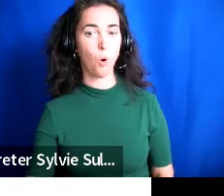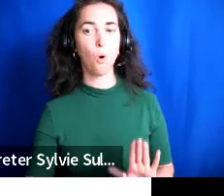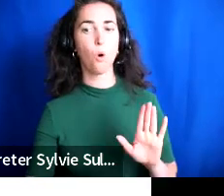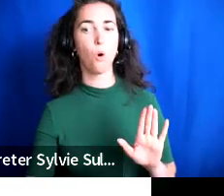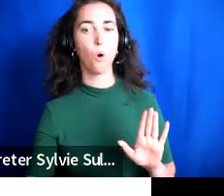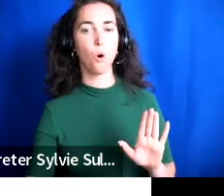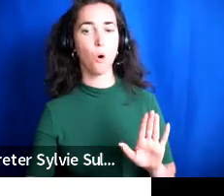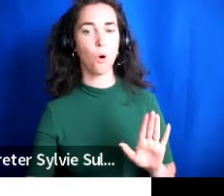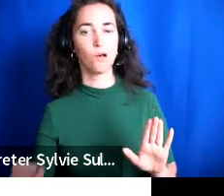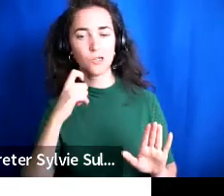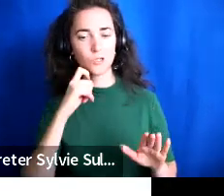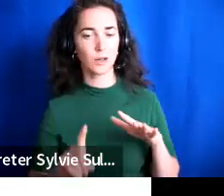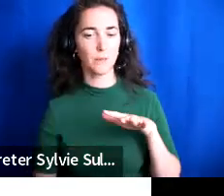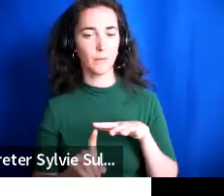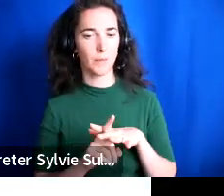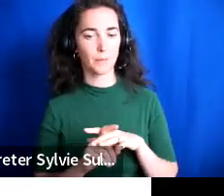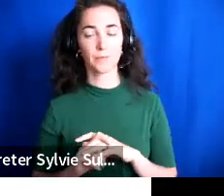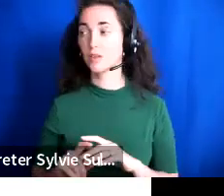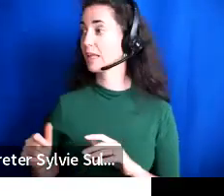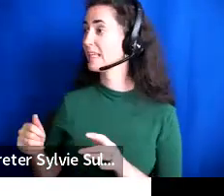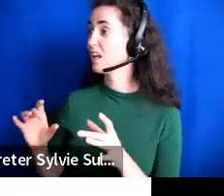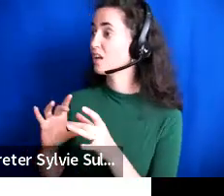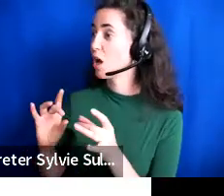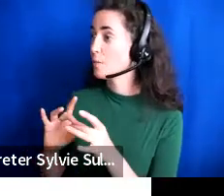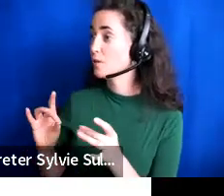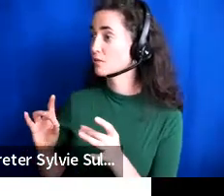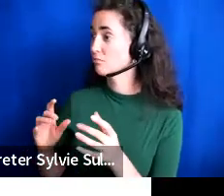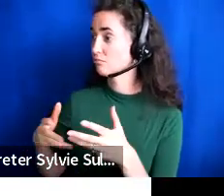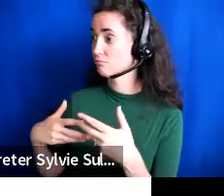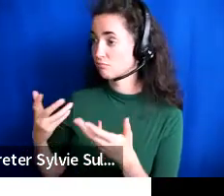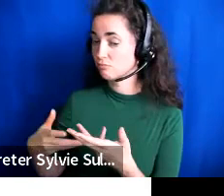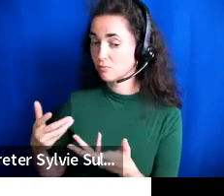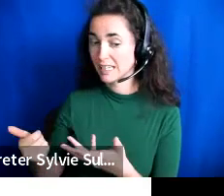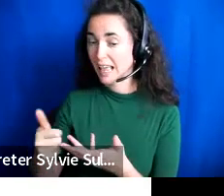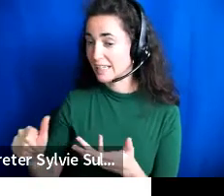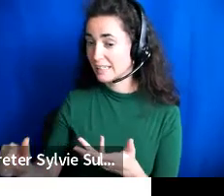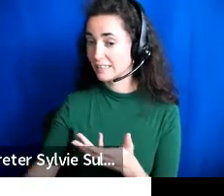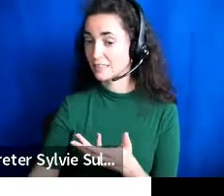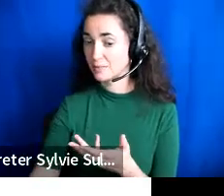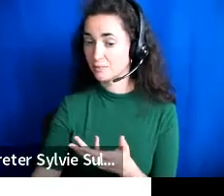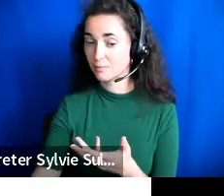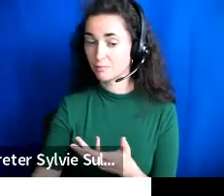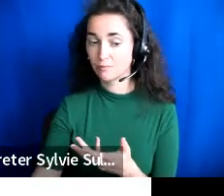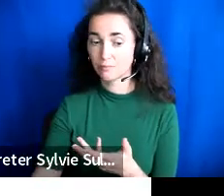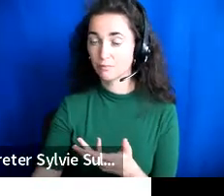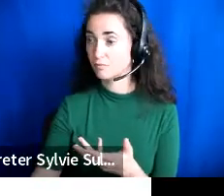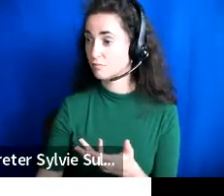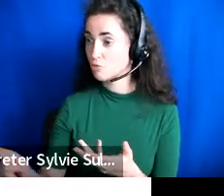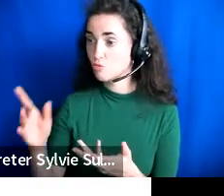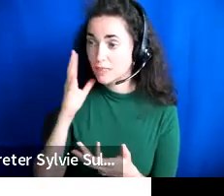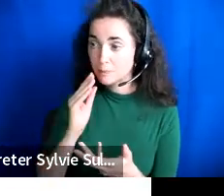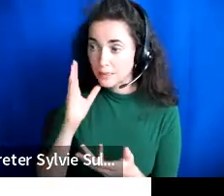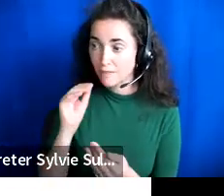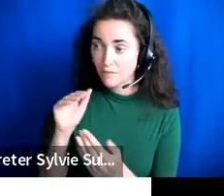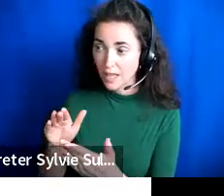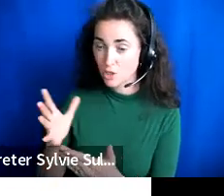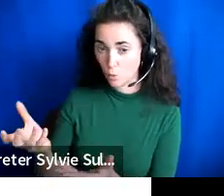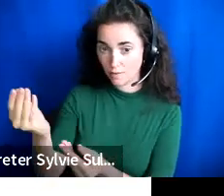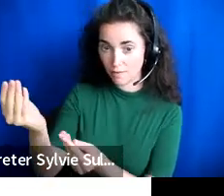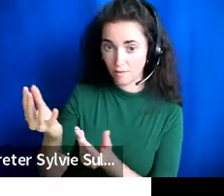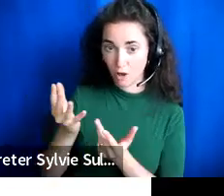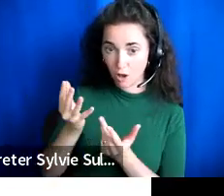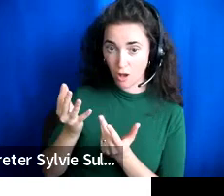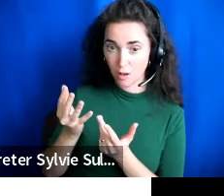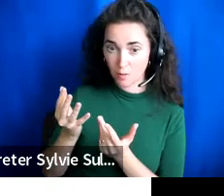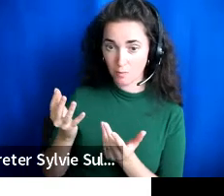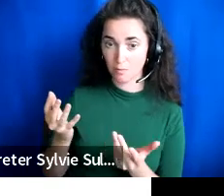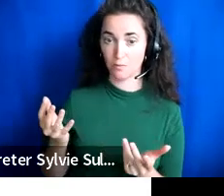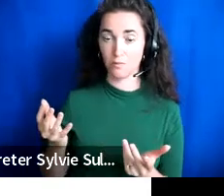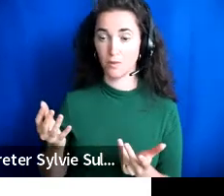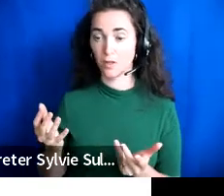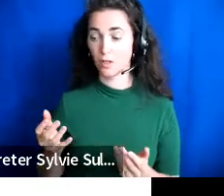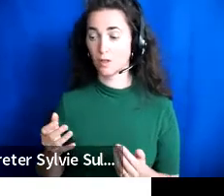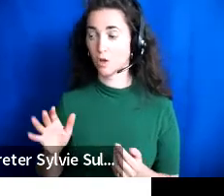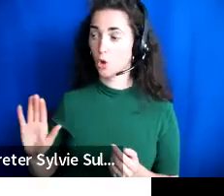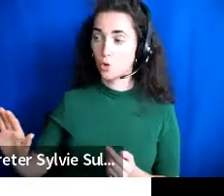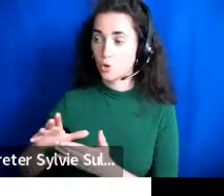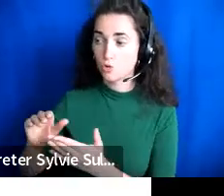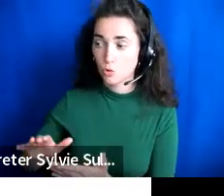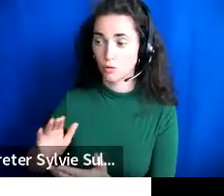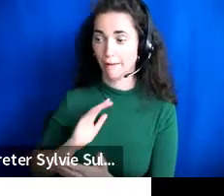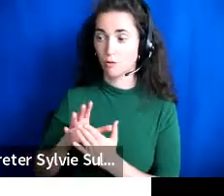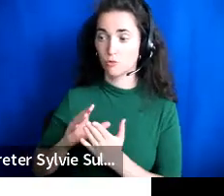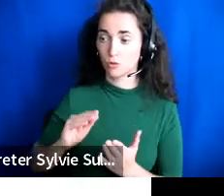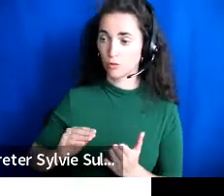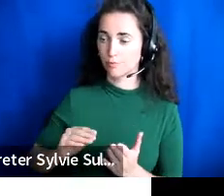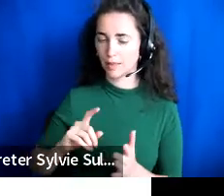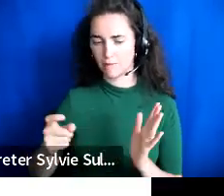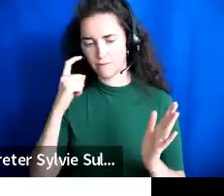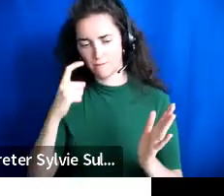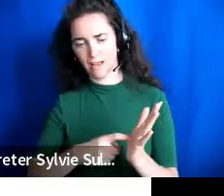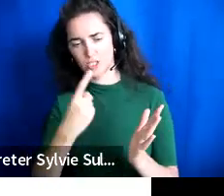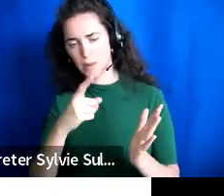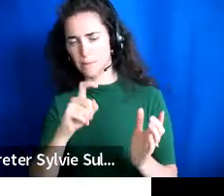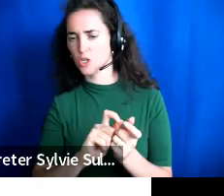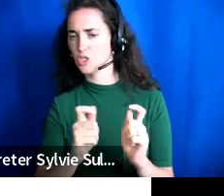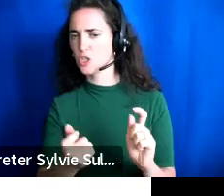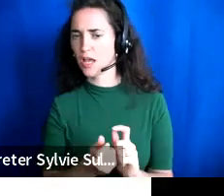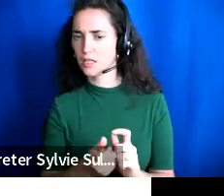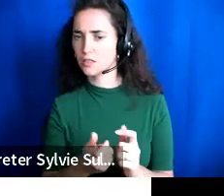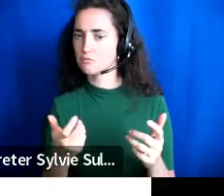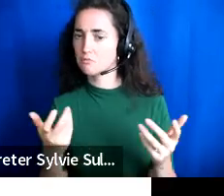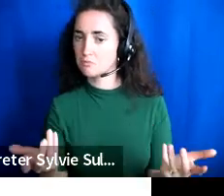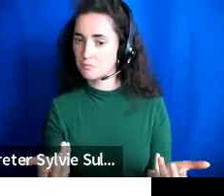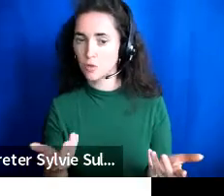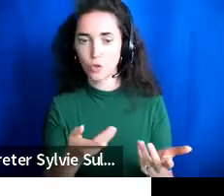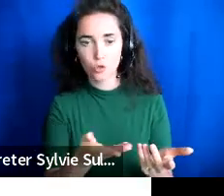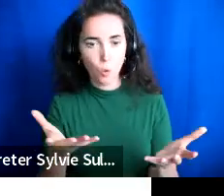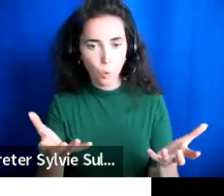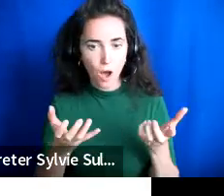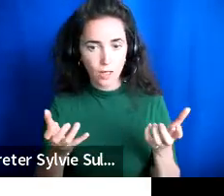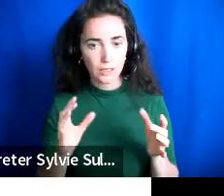Oh, something just popped up comments, anything that this audience experience and they would like to share, you know, when they were a student or a student, and they identified something that dreams to be change or address, something that you would like to bring up